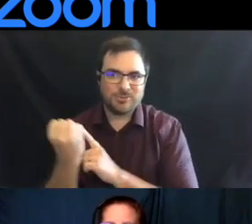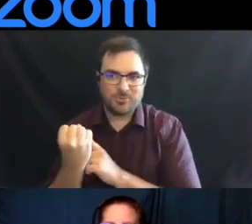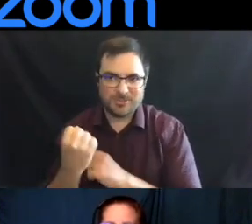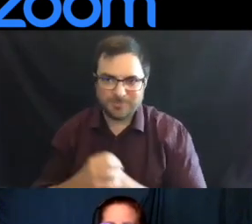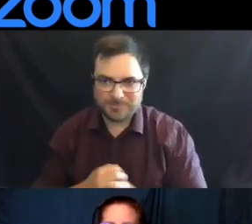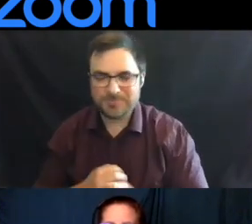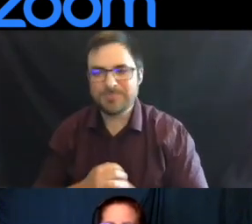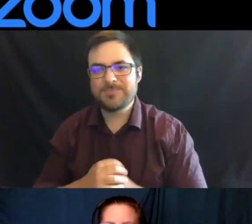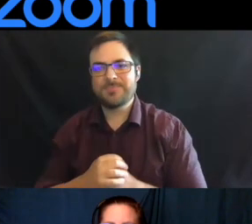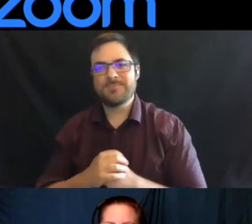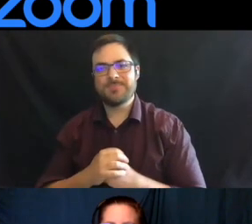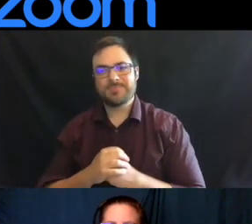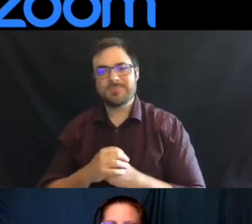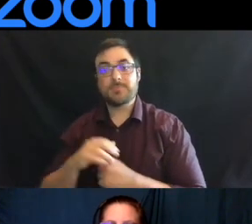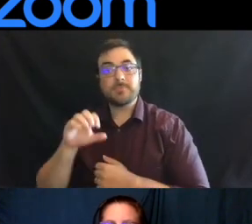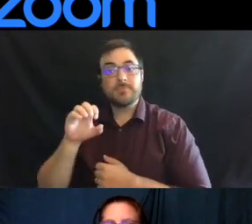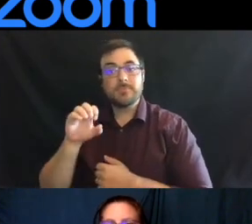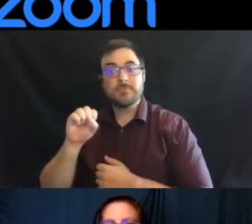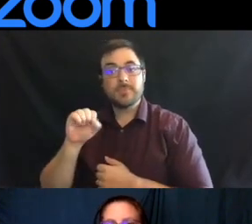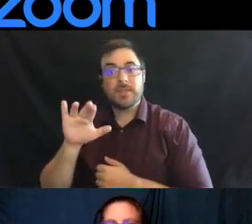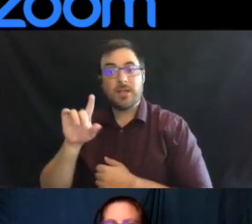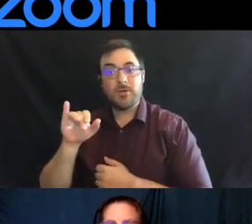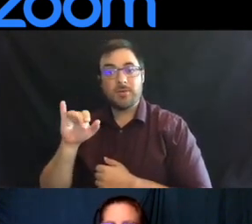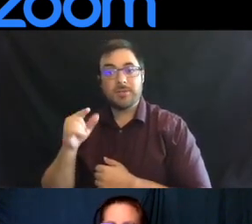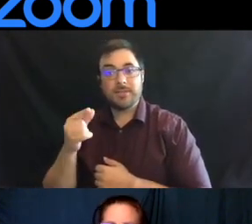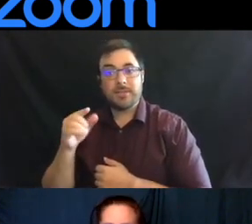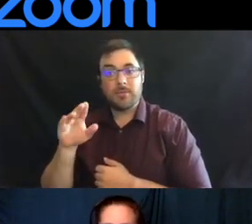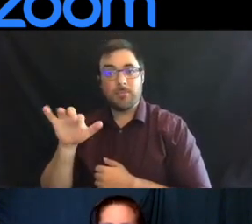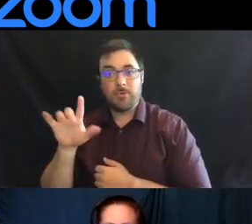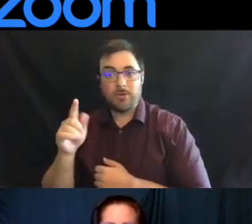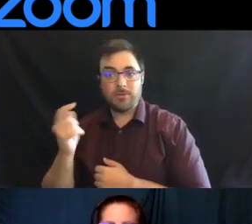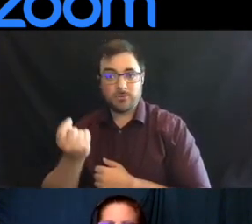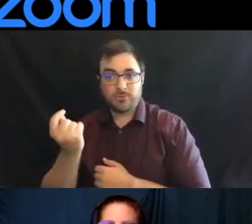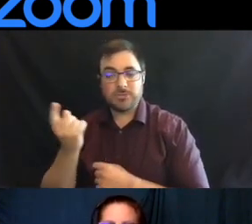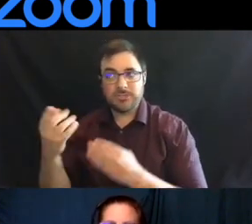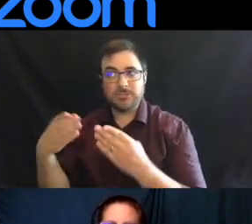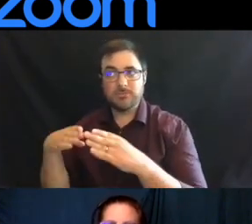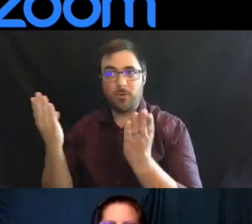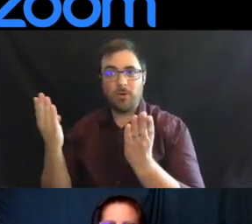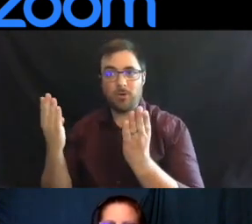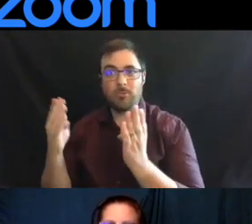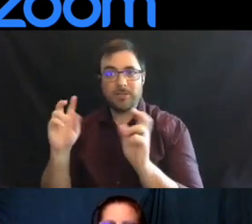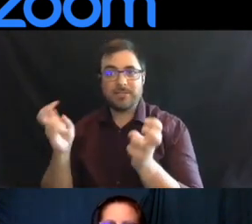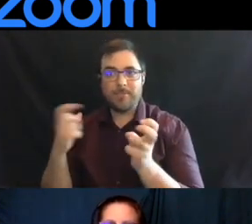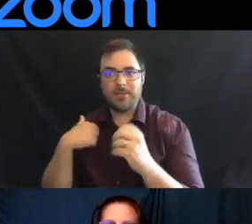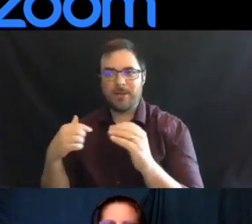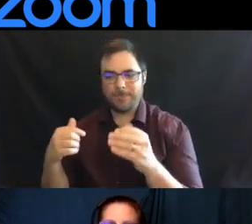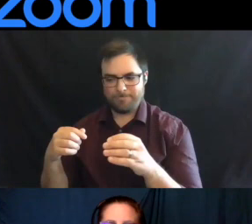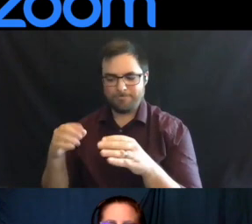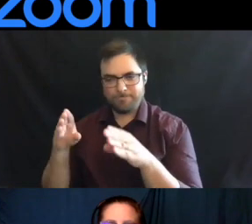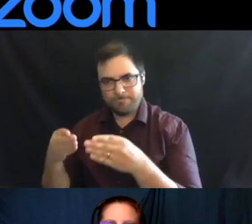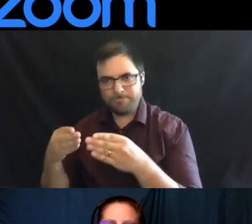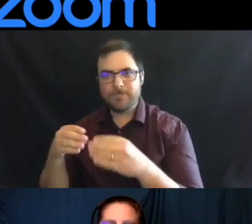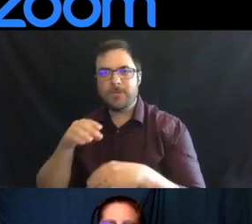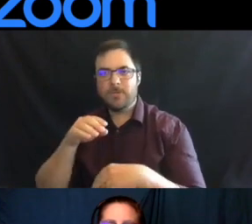So the Sounding Board Tuesday, yeah, it's open topic, but we've also had some topic specific